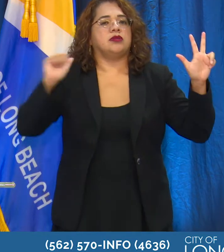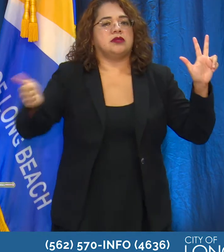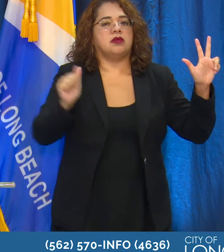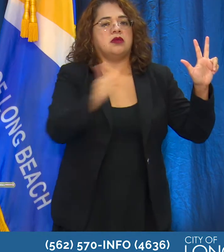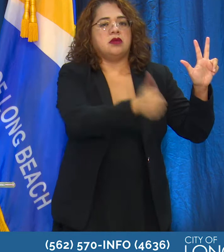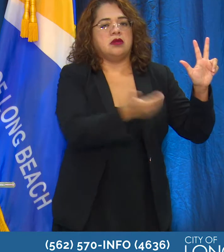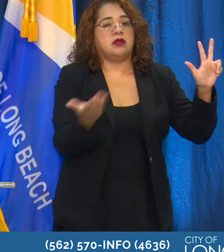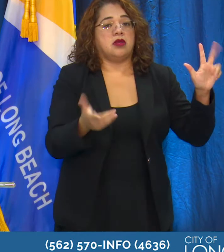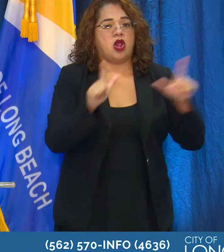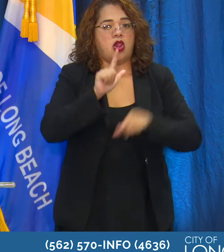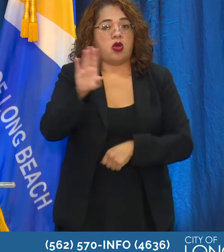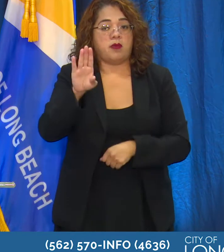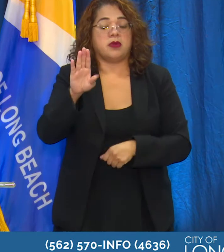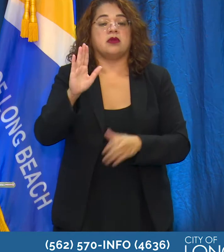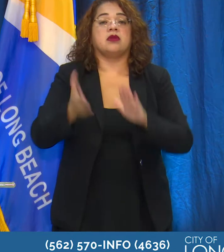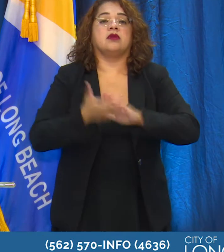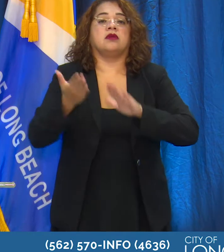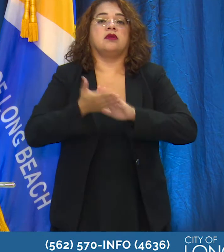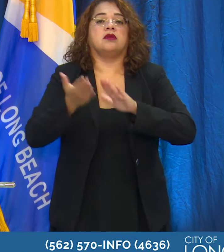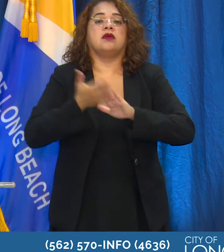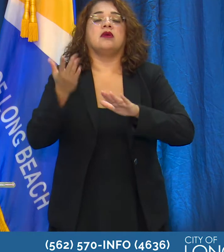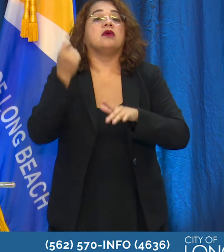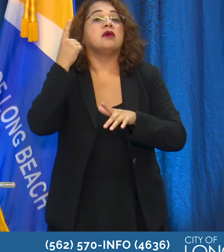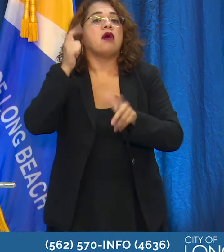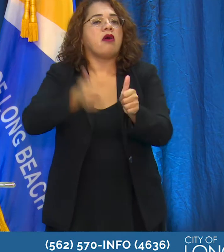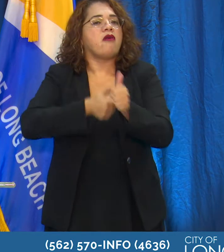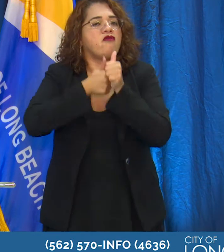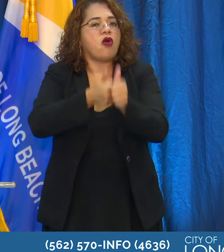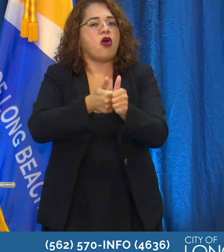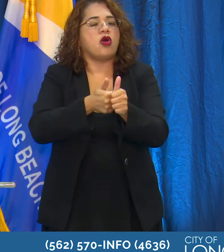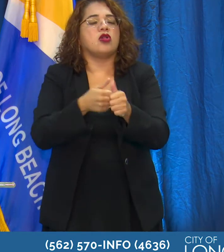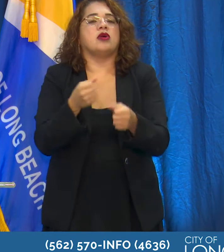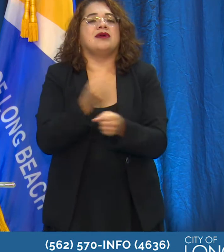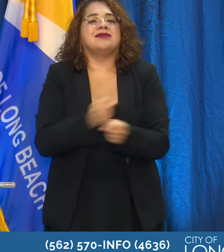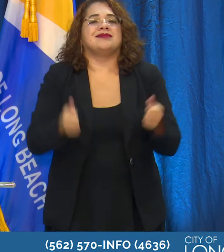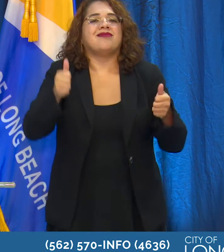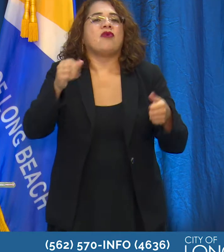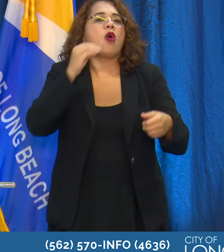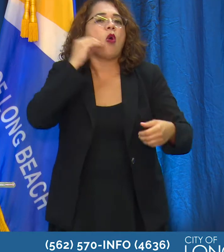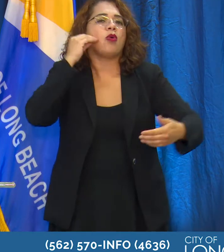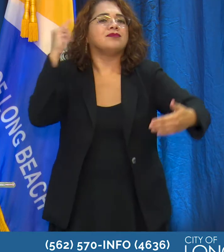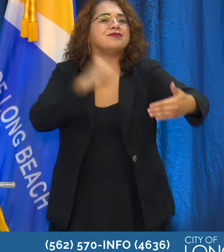All the centers will operate in compliance with the city's safer at home health orders